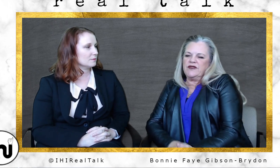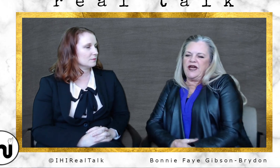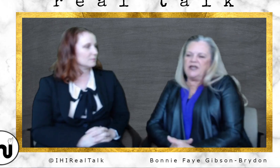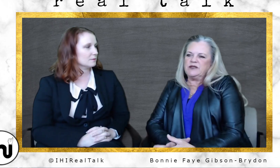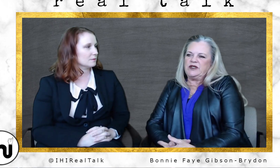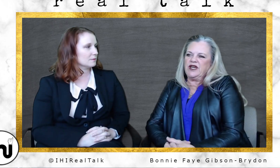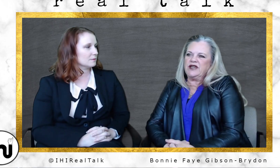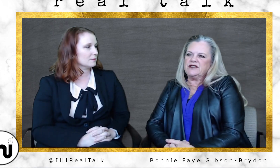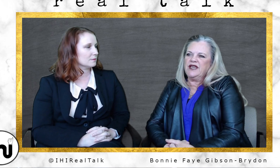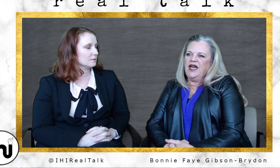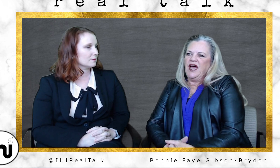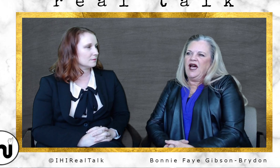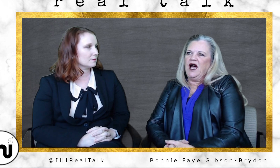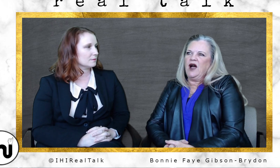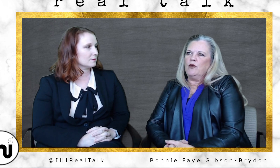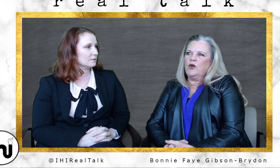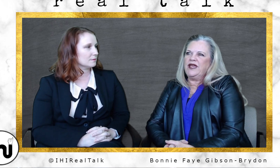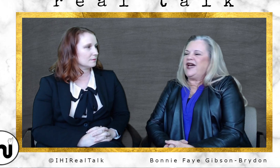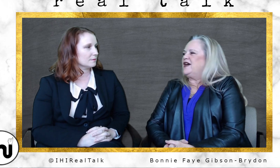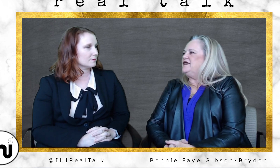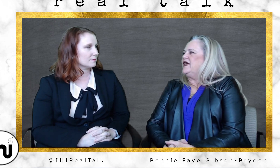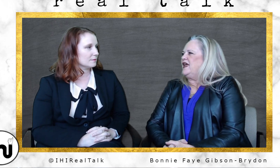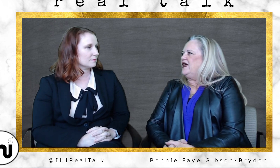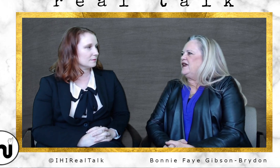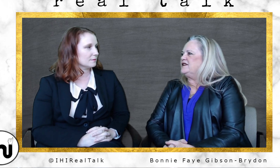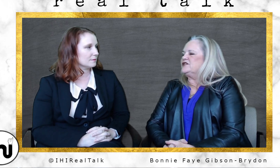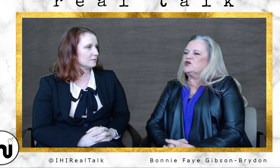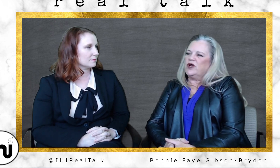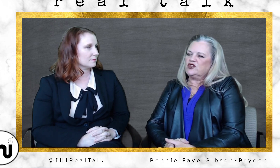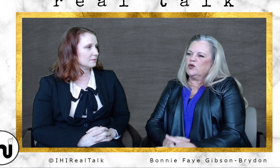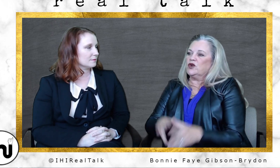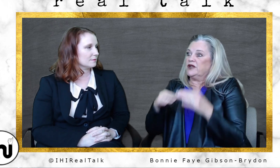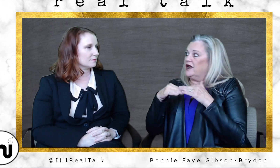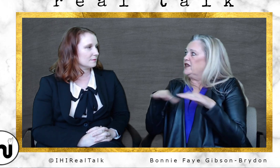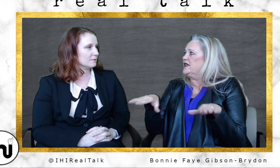that is because we had a situation where none of the legal